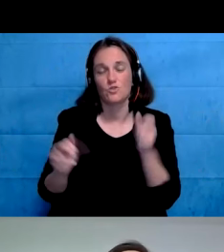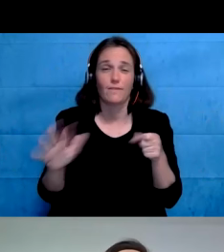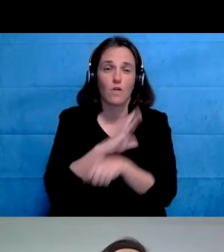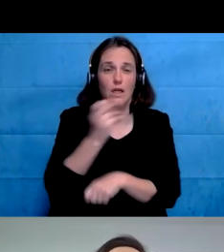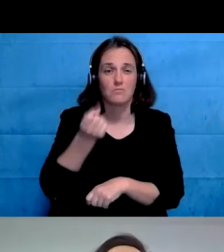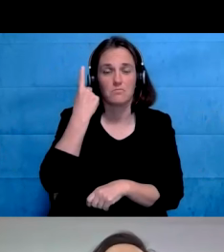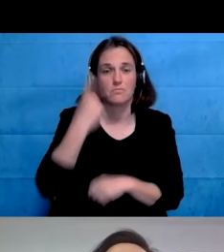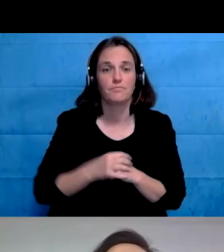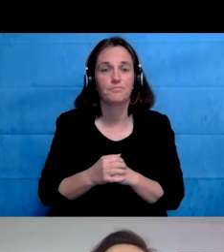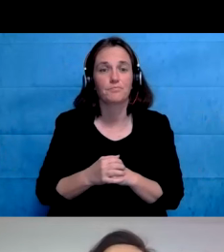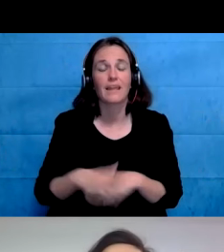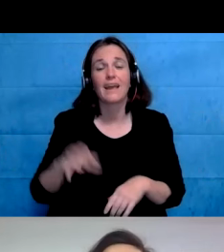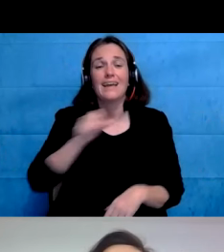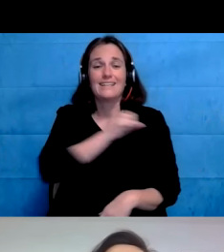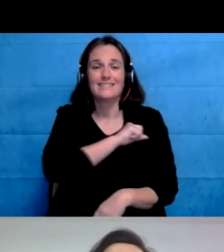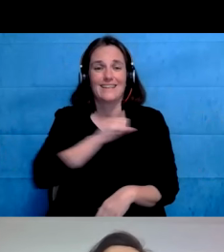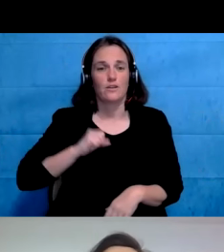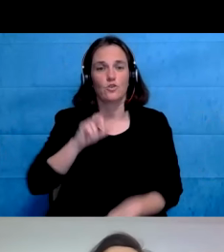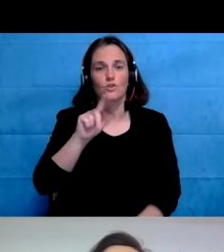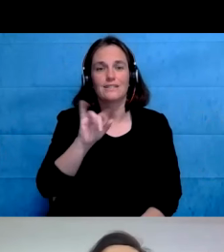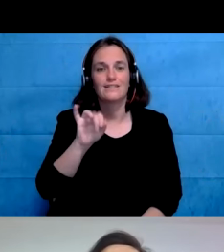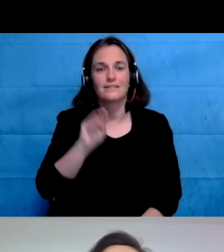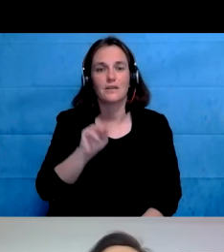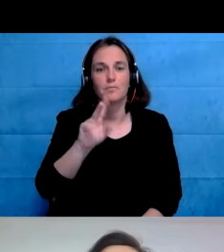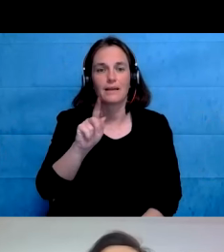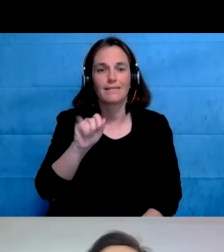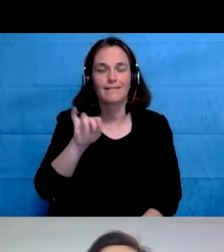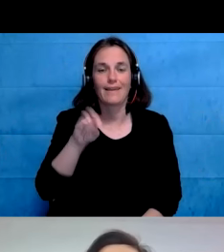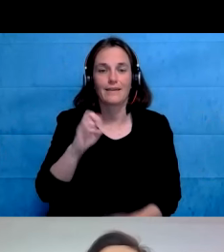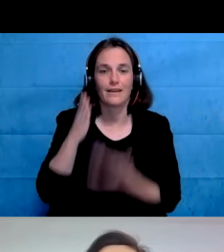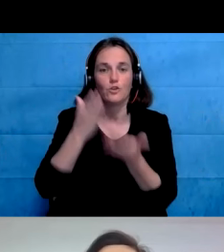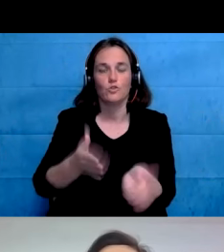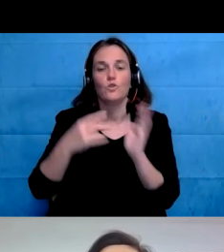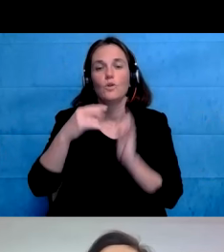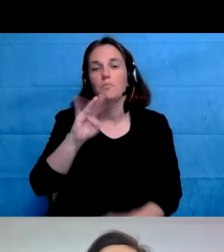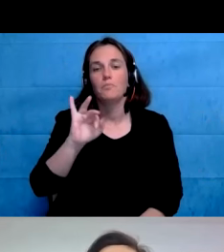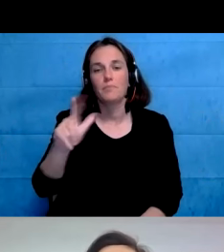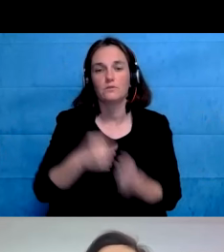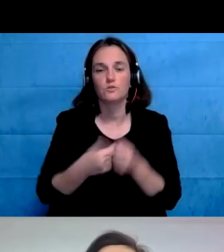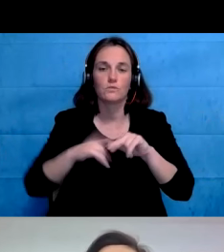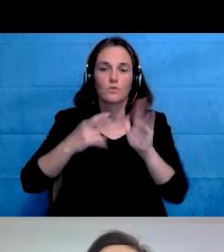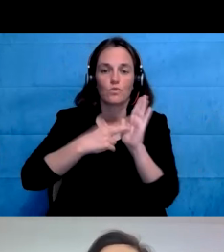A senator from Virginia, Tim Kaine has introduced a bill into Congress to increase research regarding this syndrome.